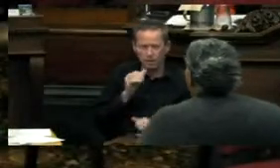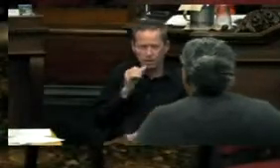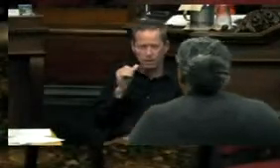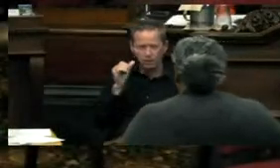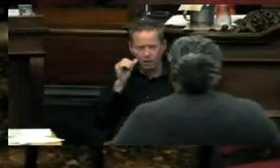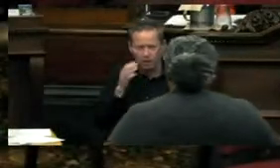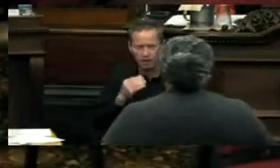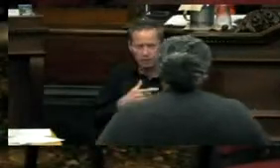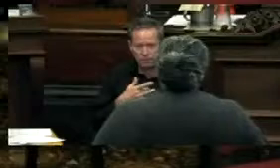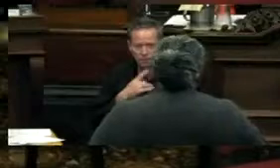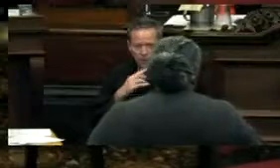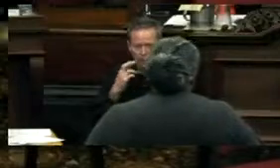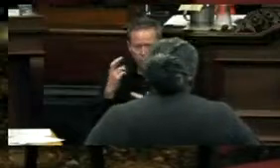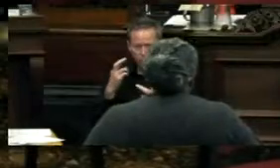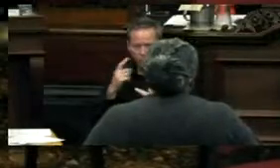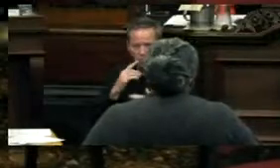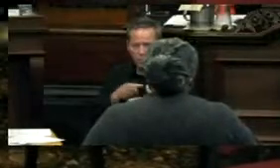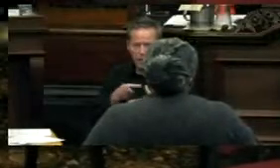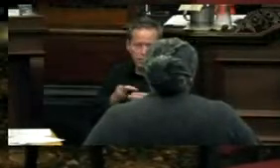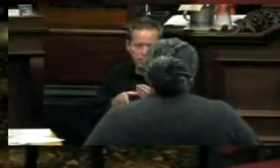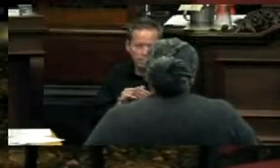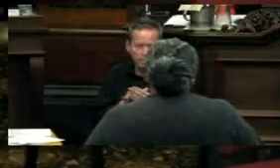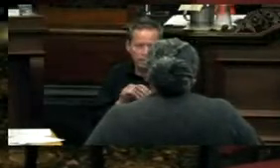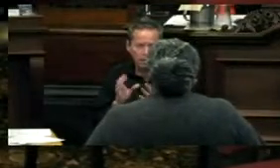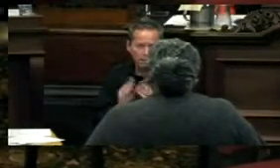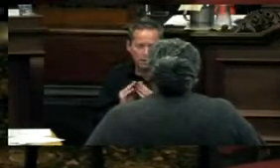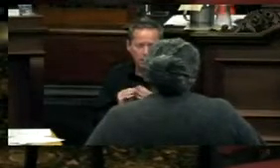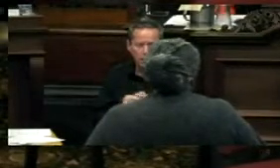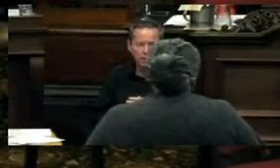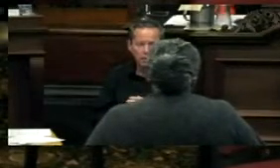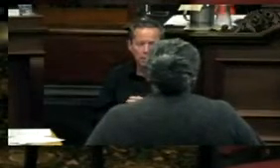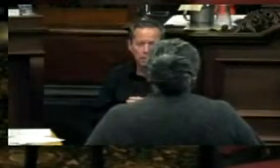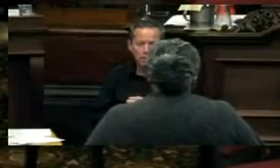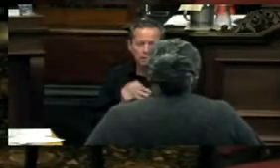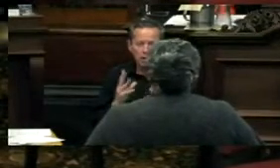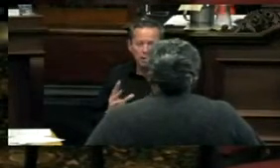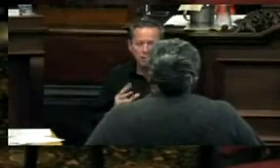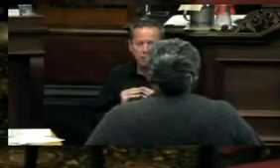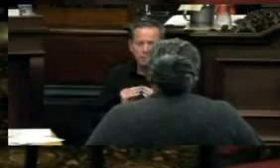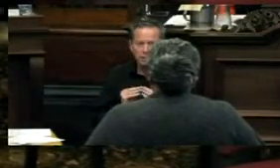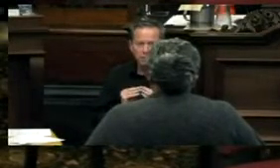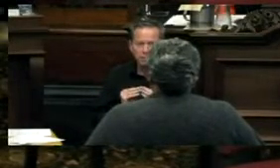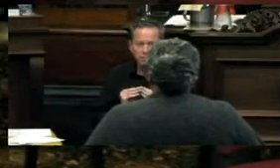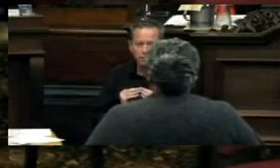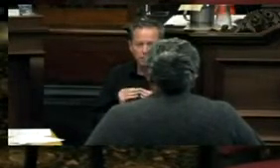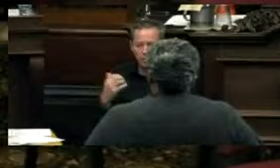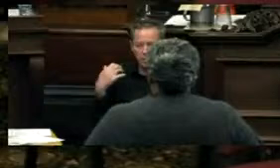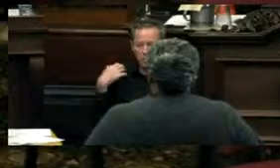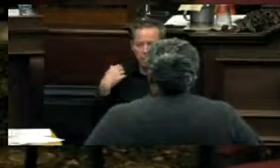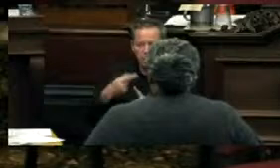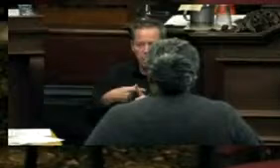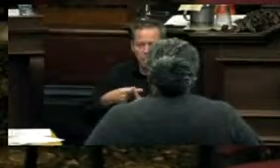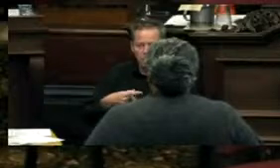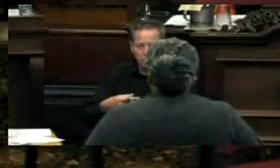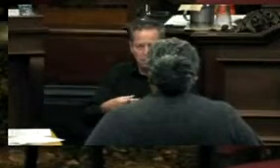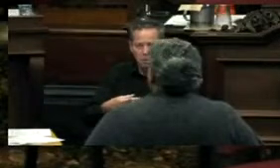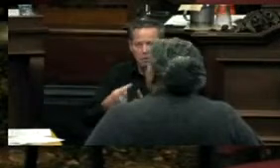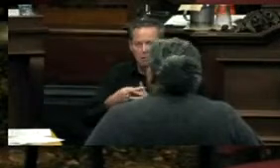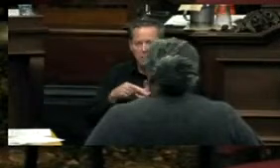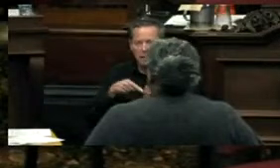table. I actually feel confident that we will. We met yesterday and I feel very hopeful for the